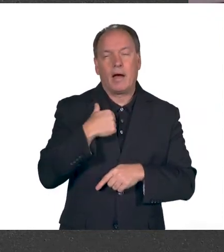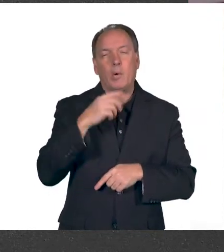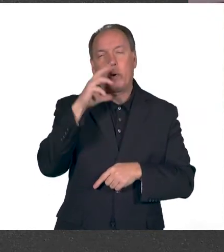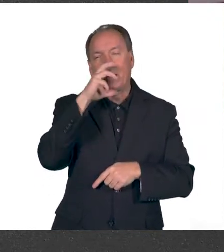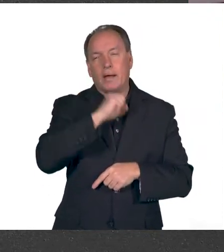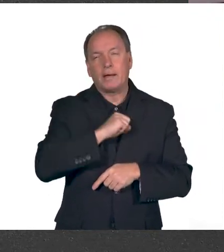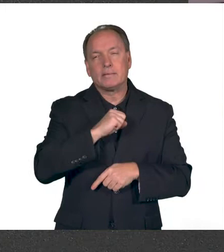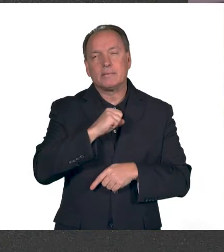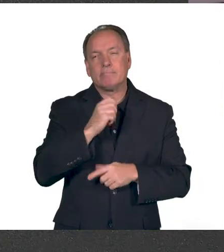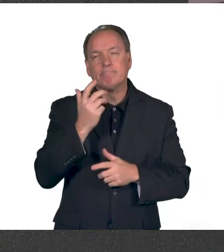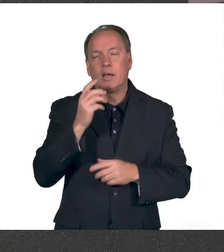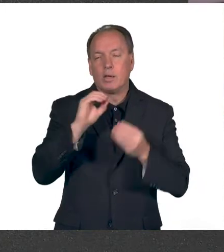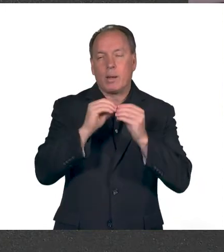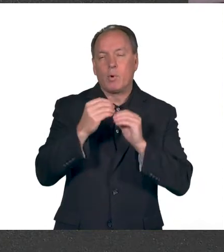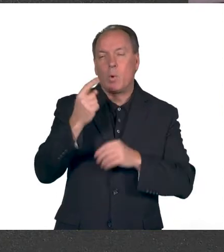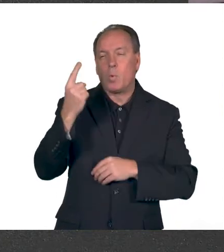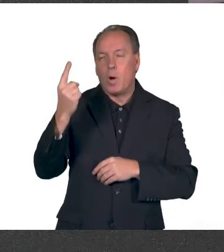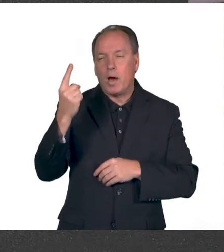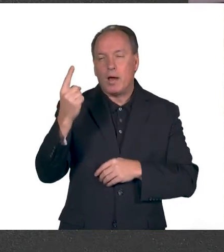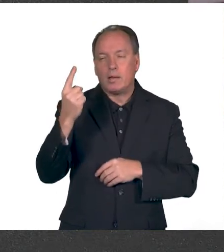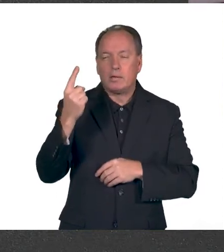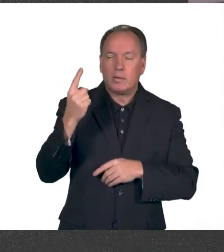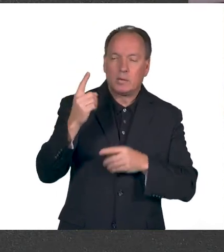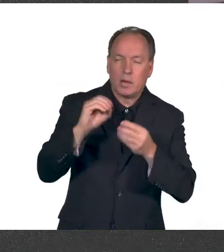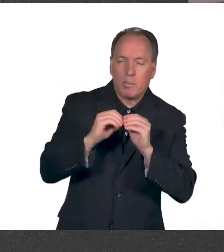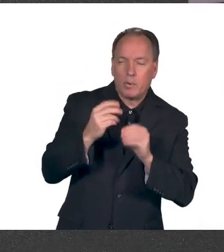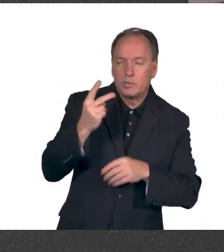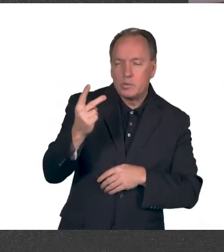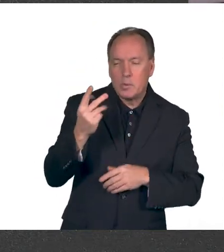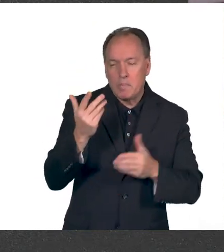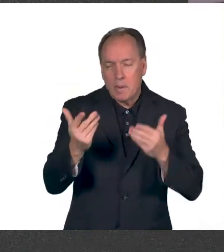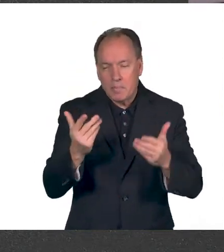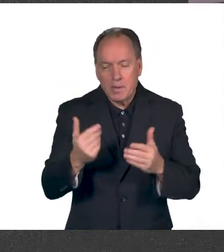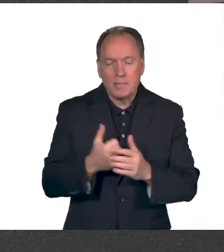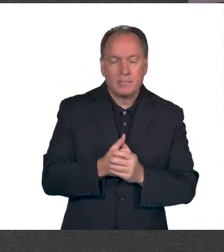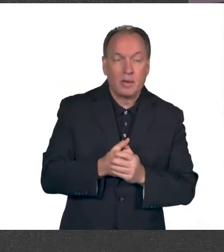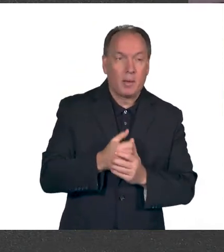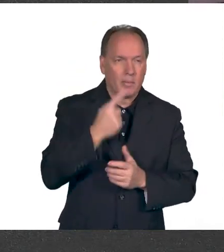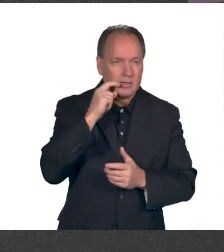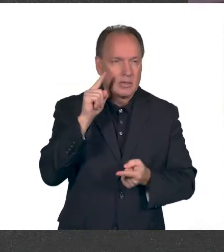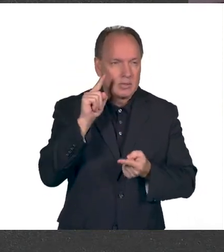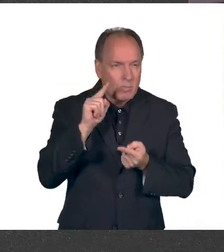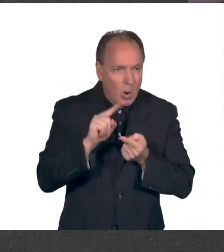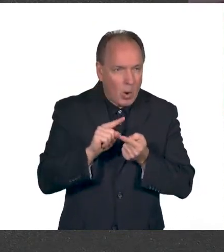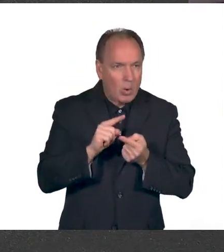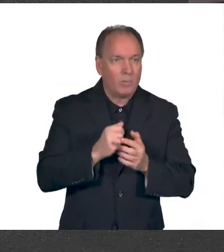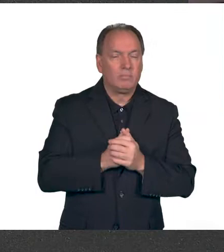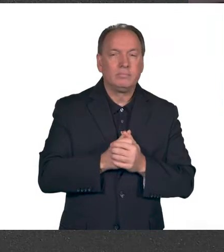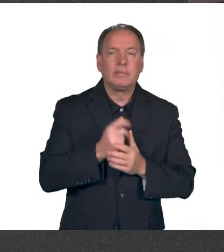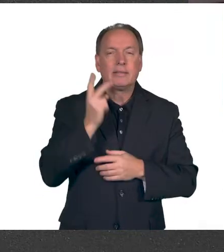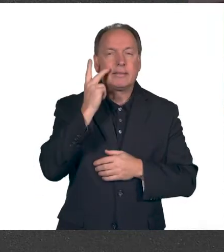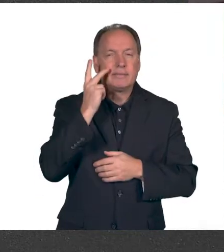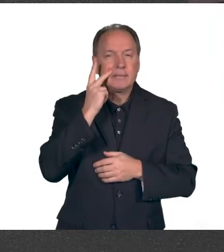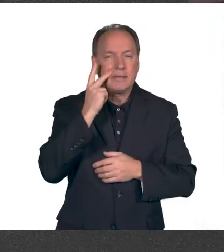I'm going to guess number one or number two because he's small, let's see.